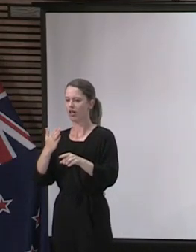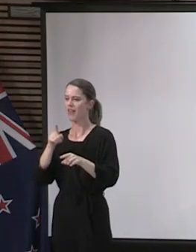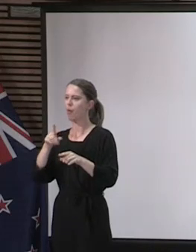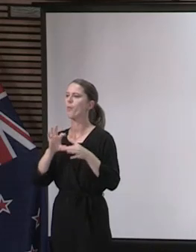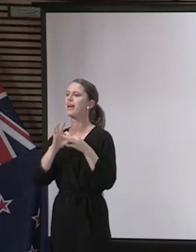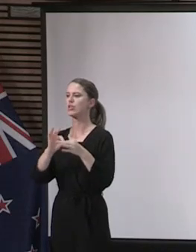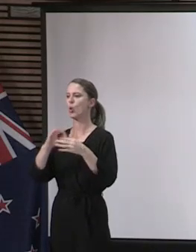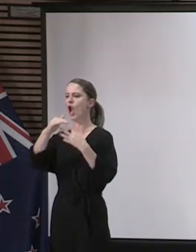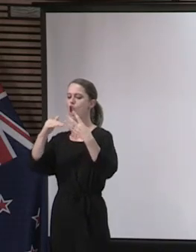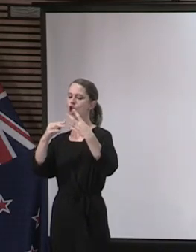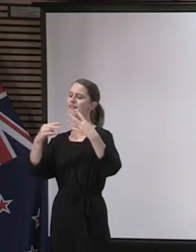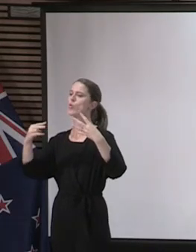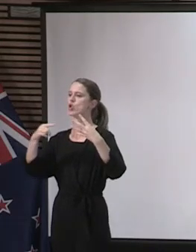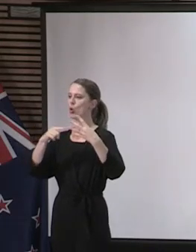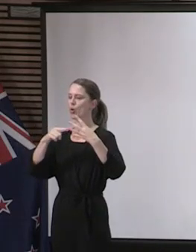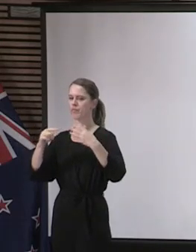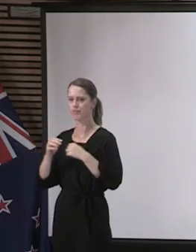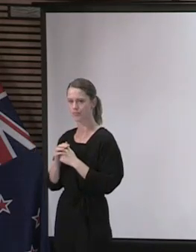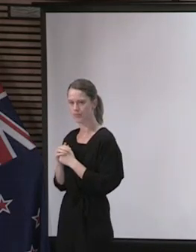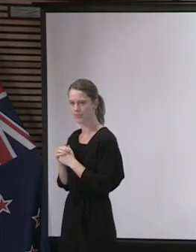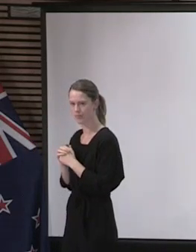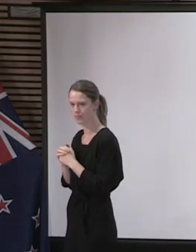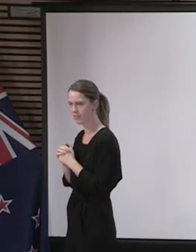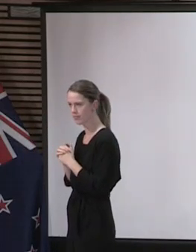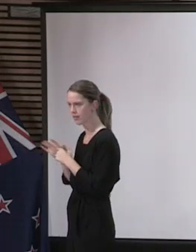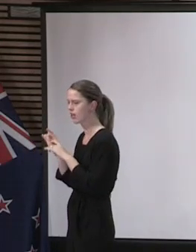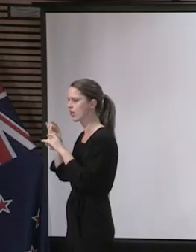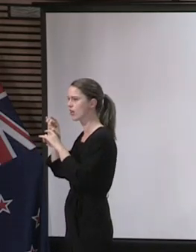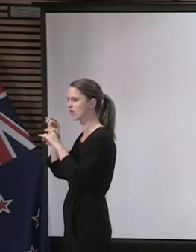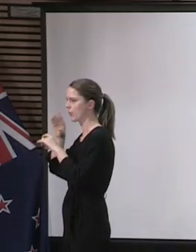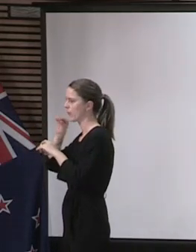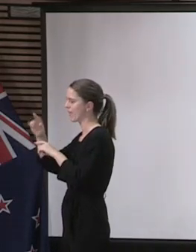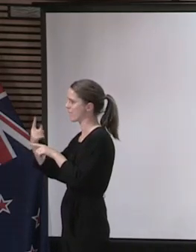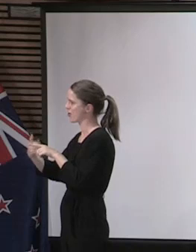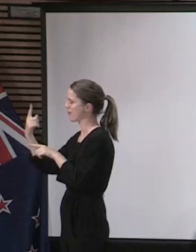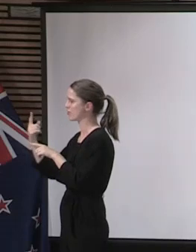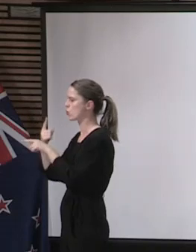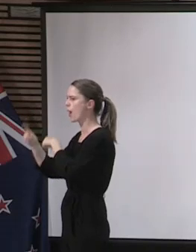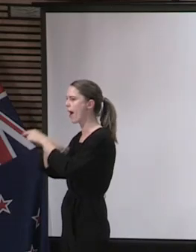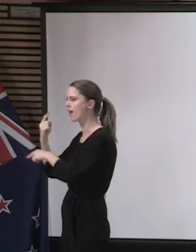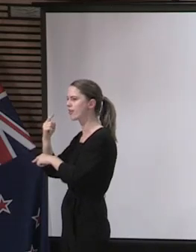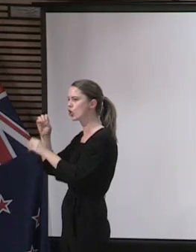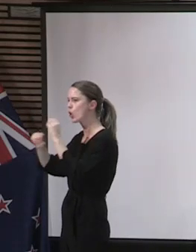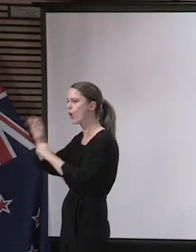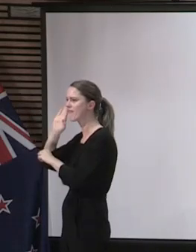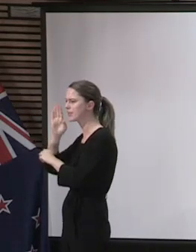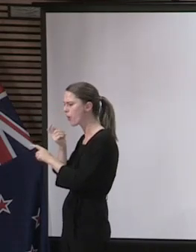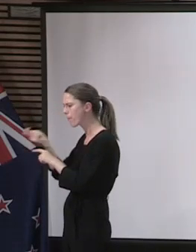We are doing further work at the moment that is primarily applicable.